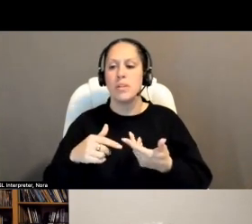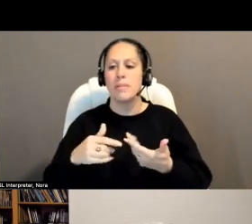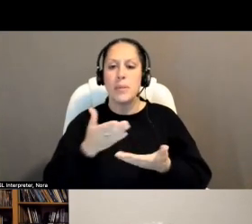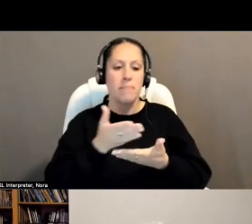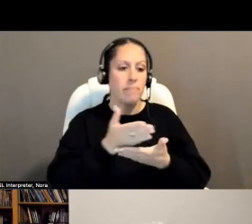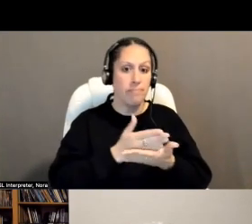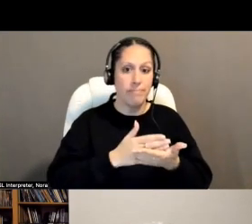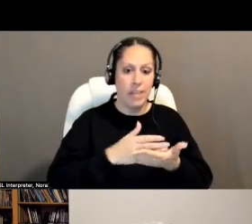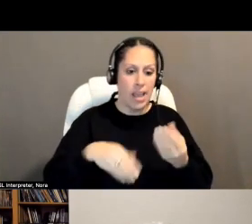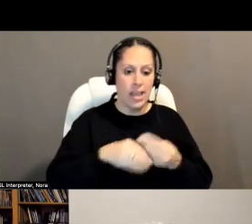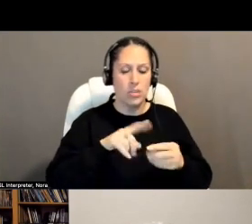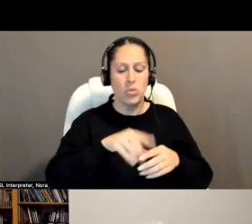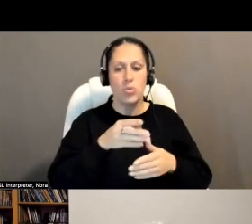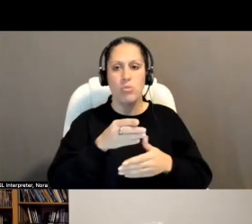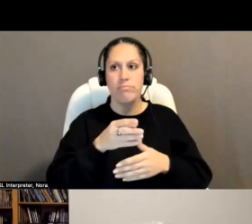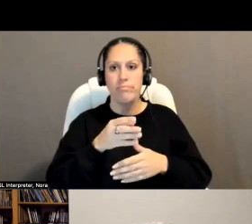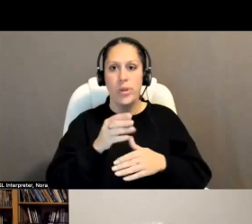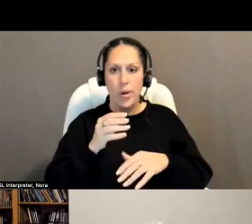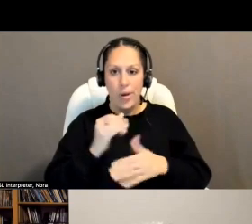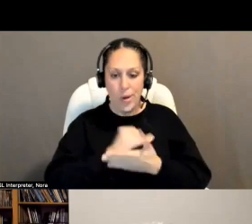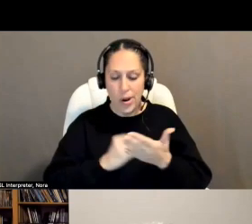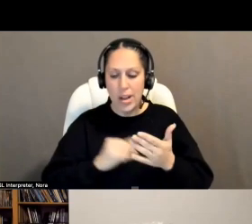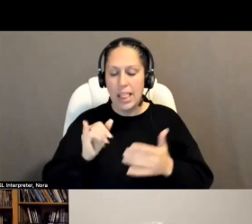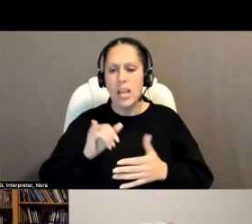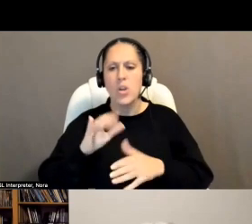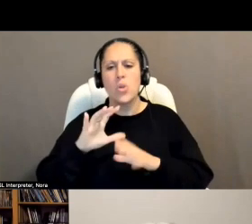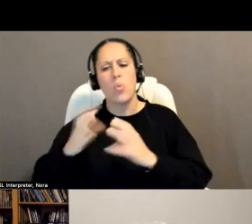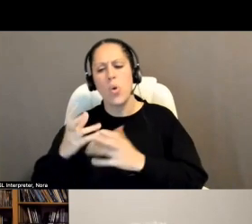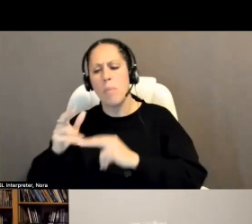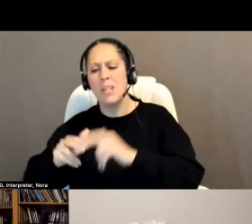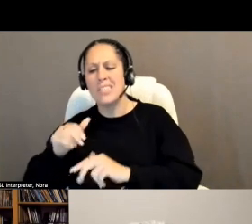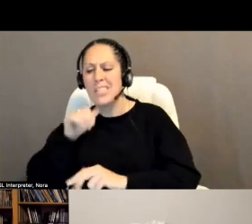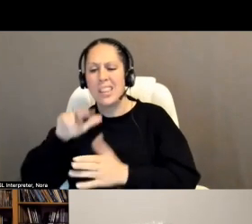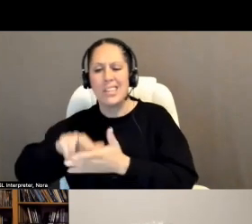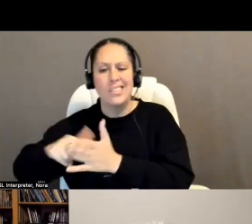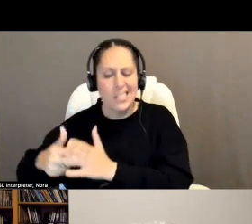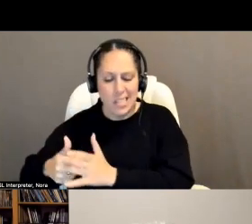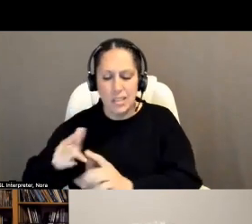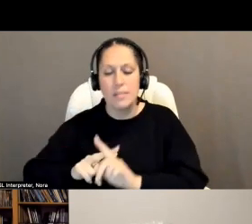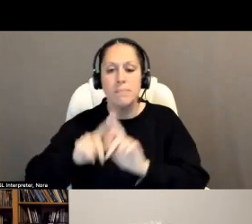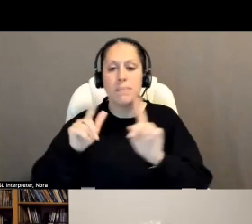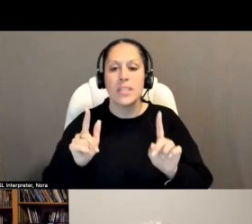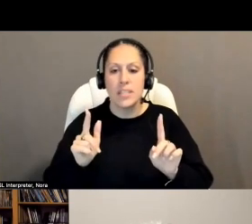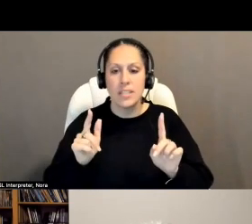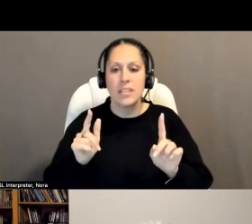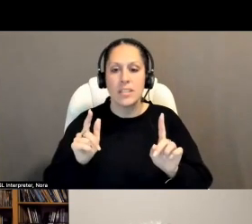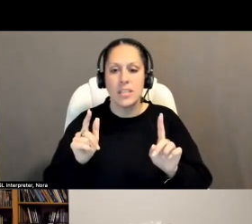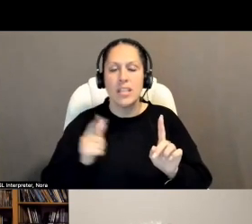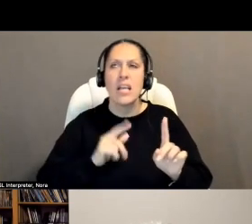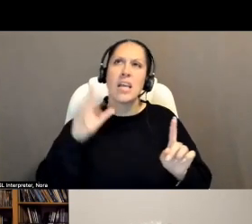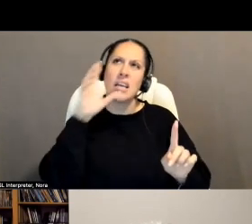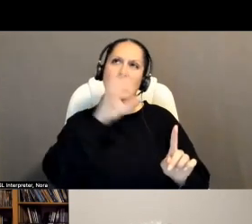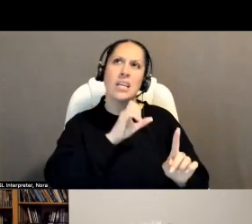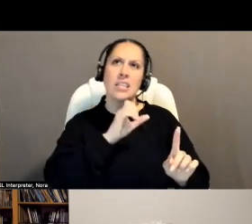even if, like, World Building isn't the the intent, um, is I guess instinctive for me in